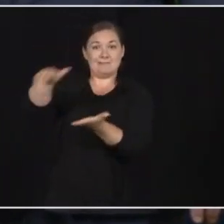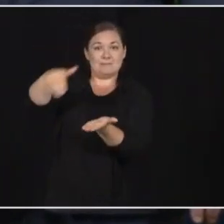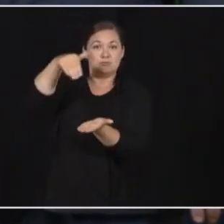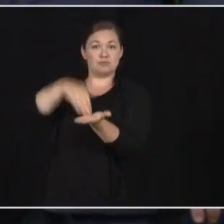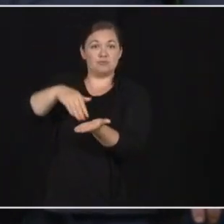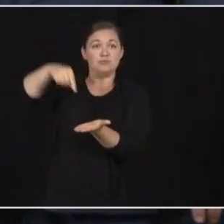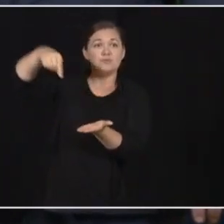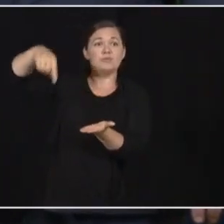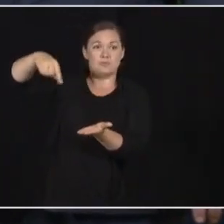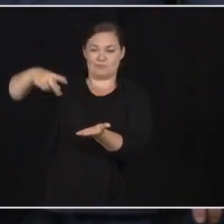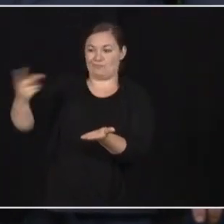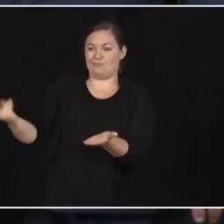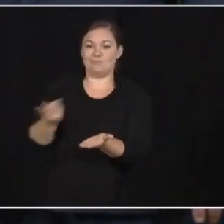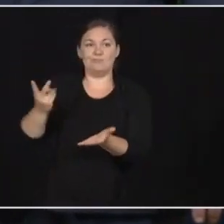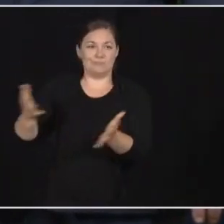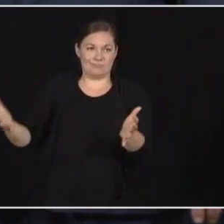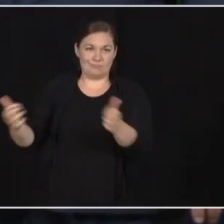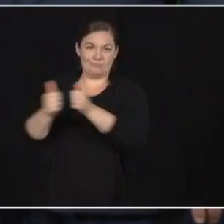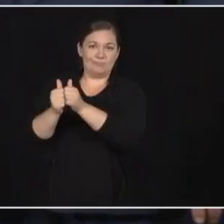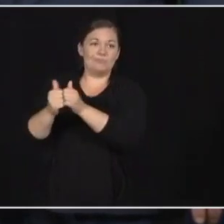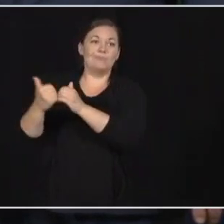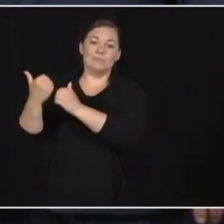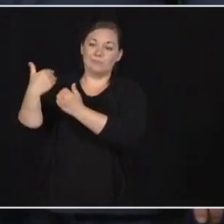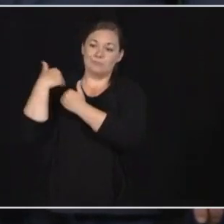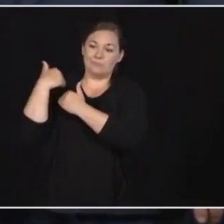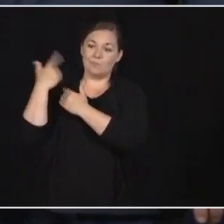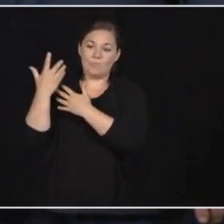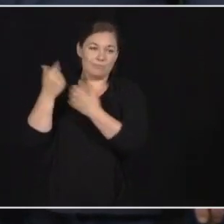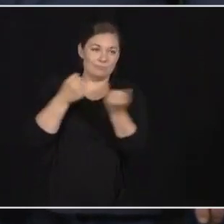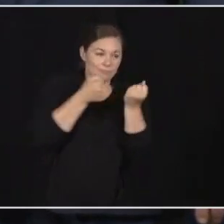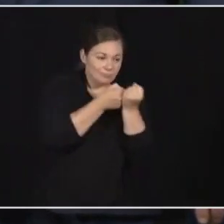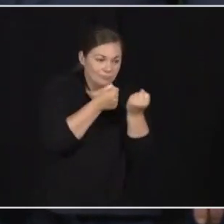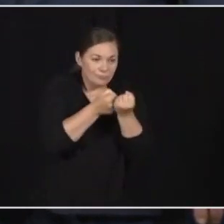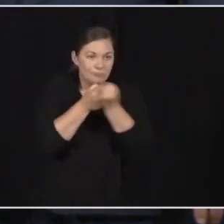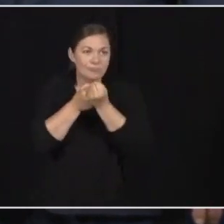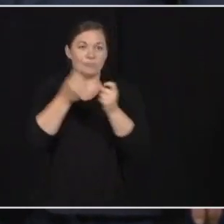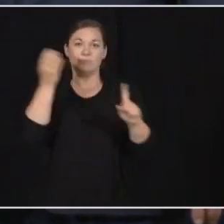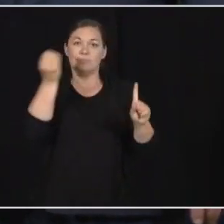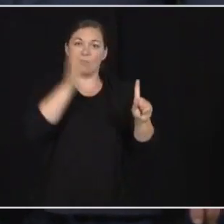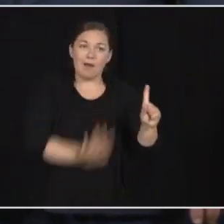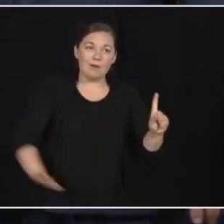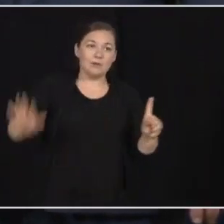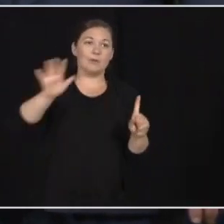The emergency management Ontario and the provincial emergency operations center have the capacity and the role to support